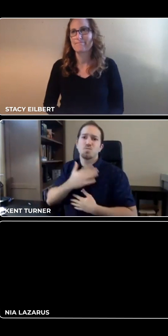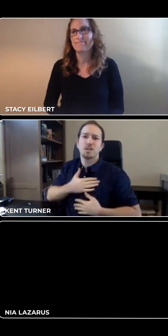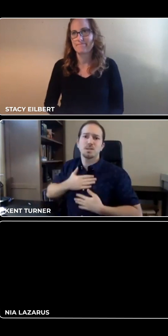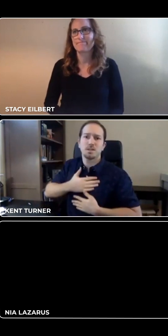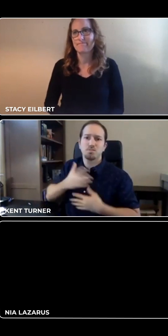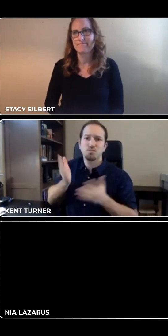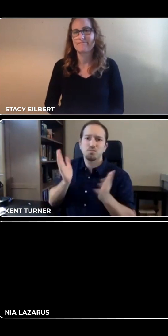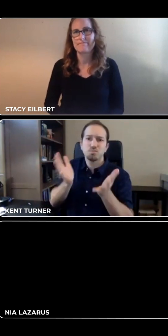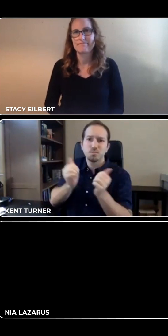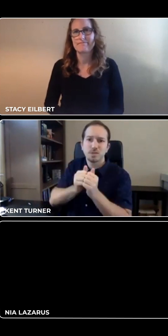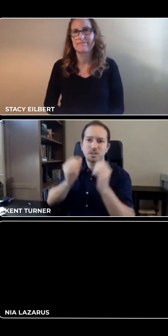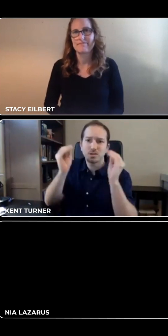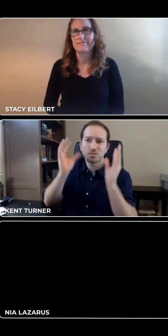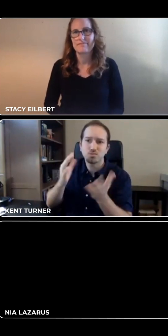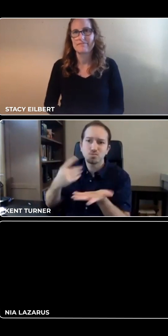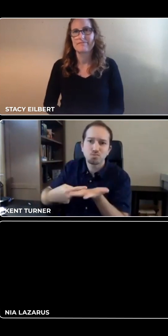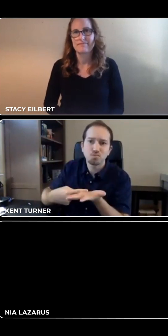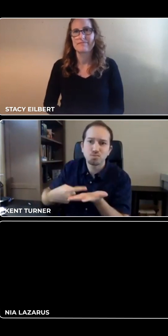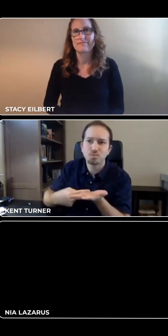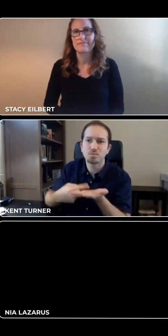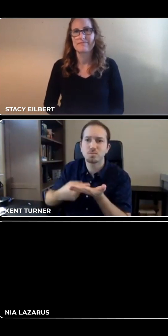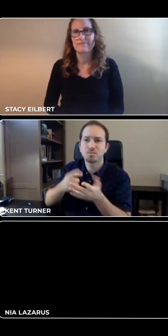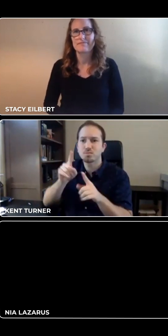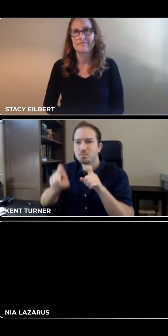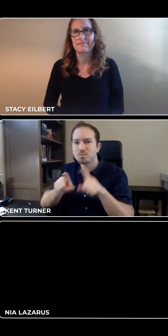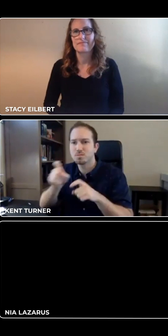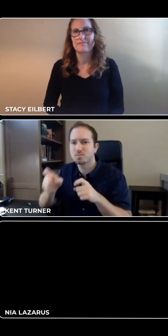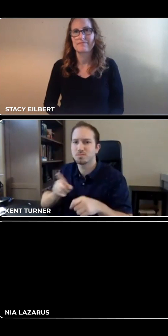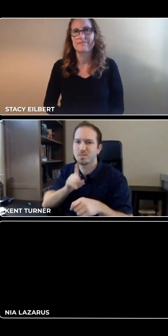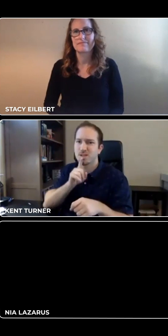home environment is like: Are they experiencing language deprivation? Some of these students